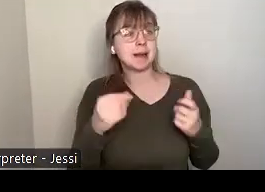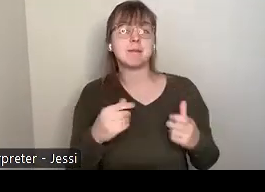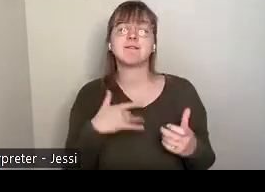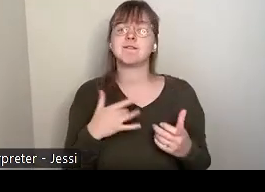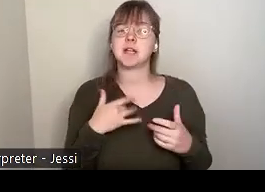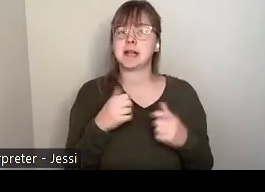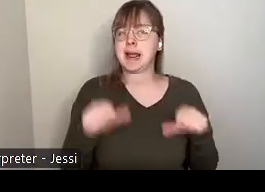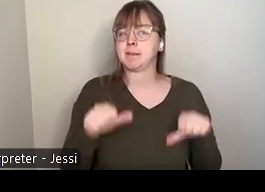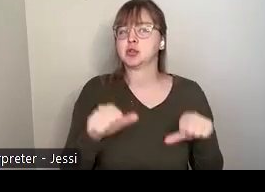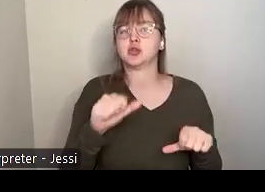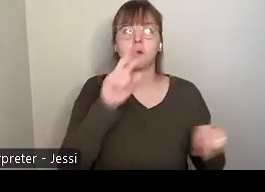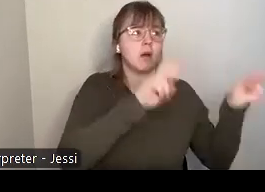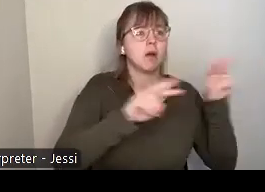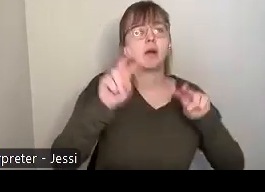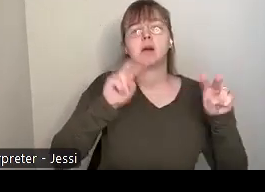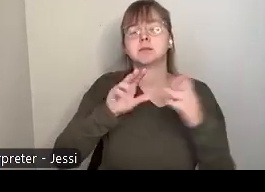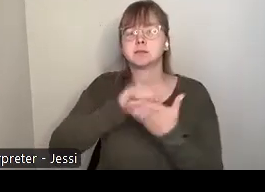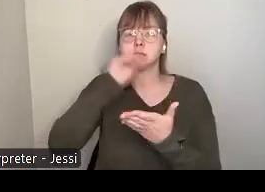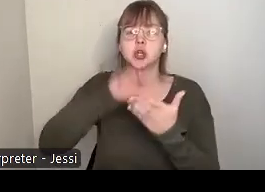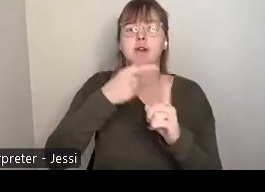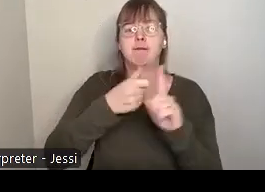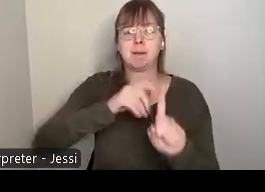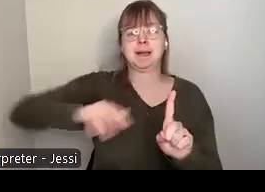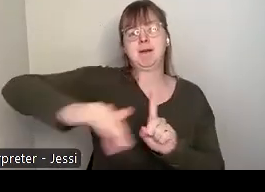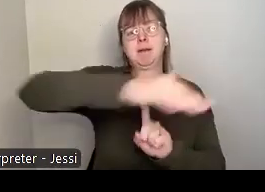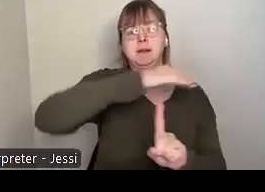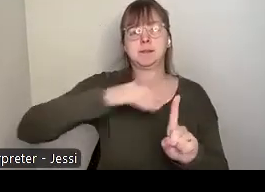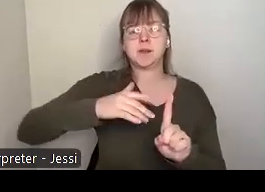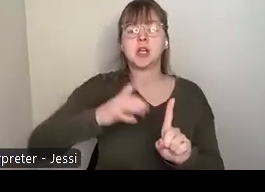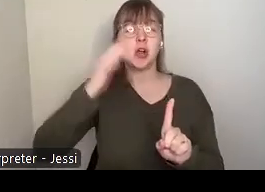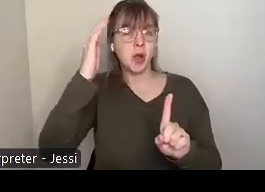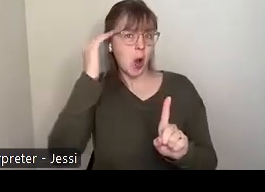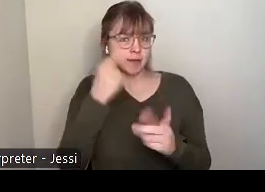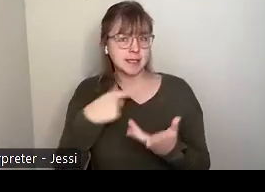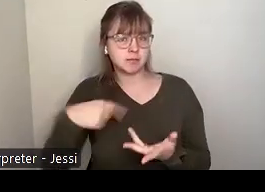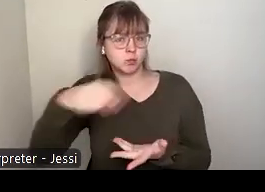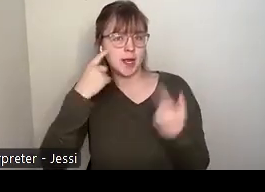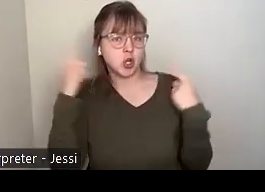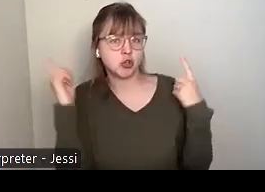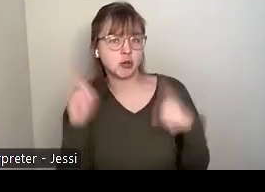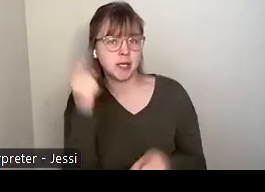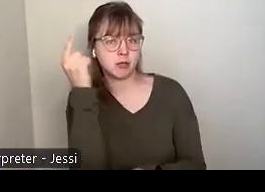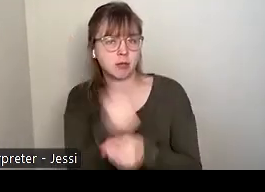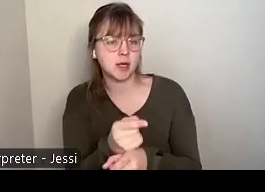hopefully that feels like we we don't disagree right that we want people to be able to do that